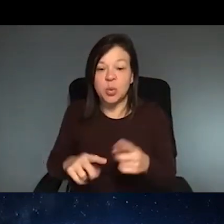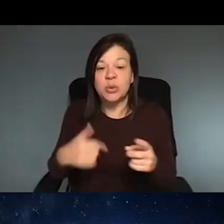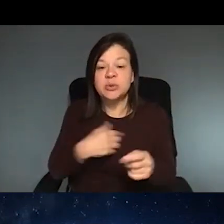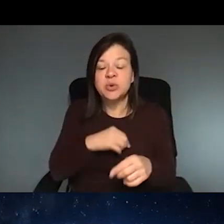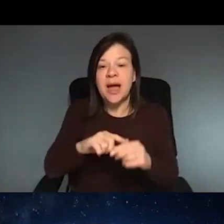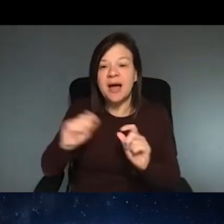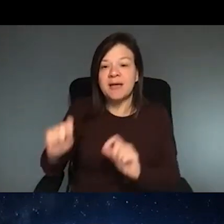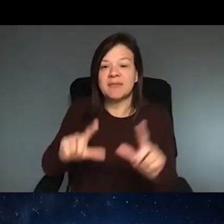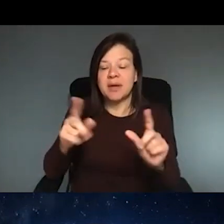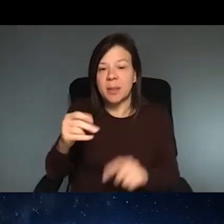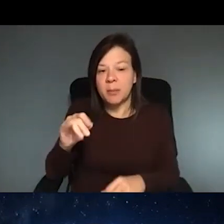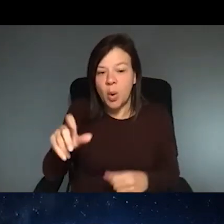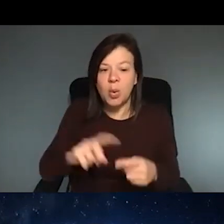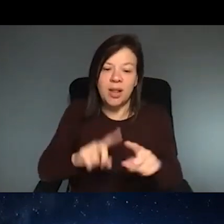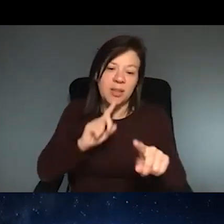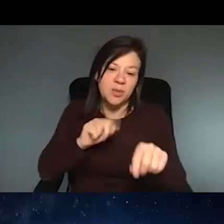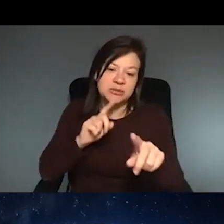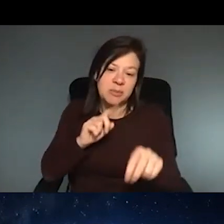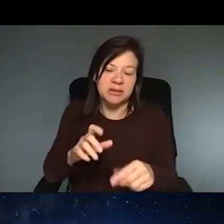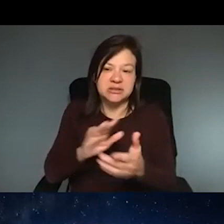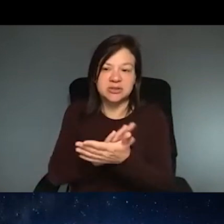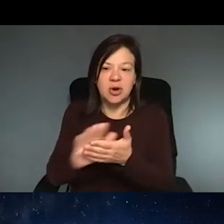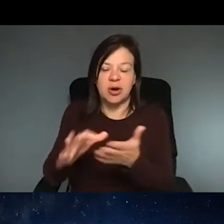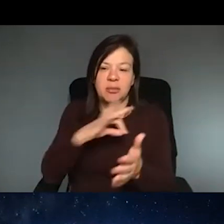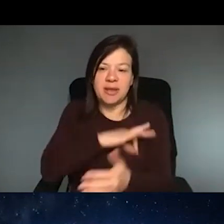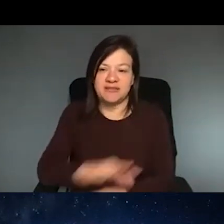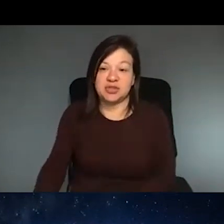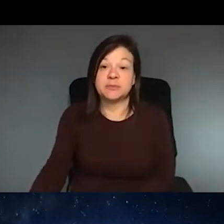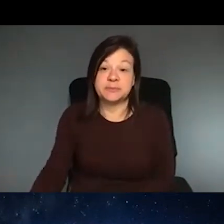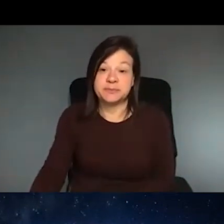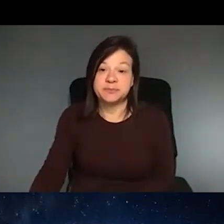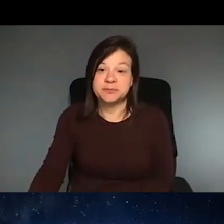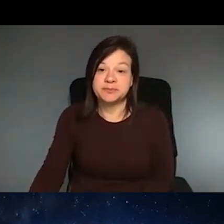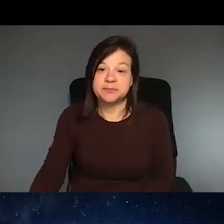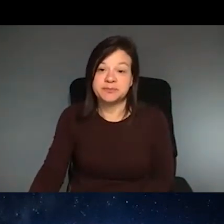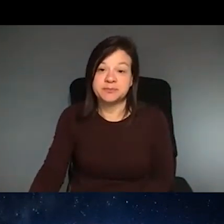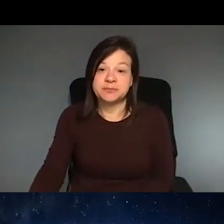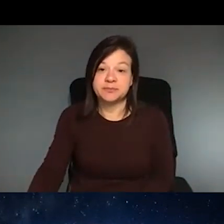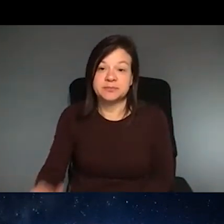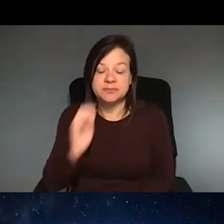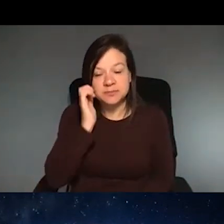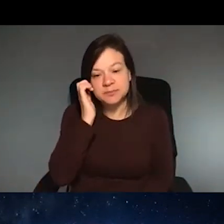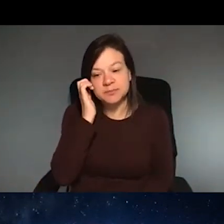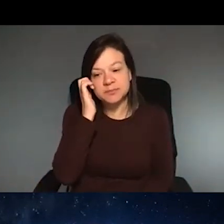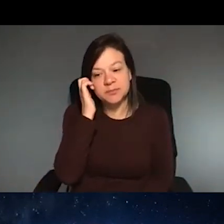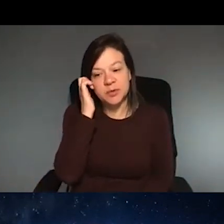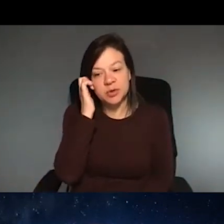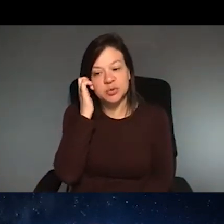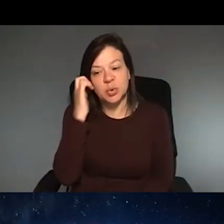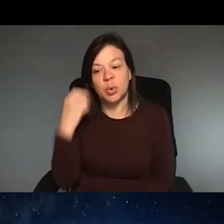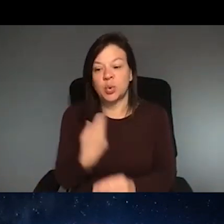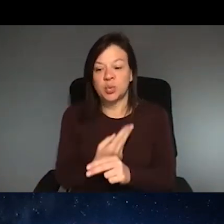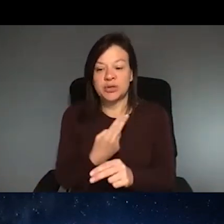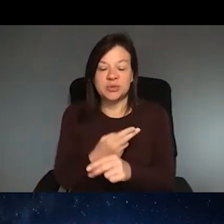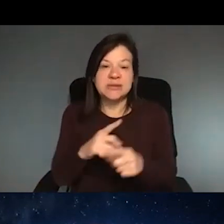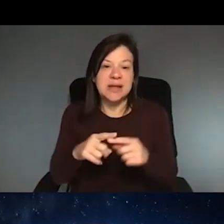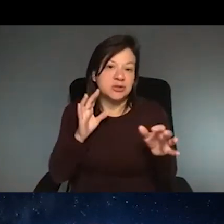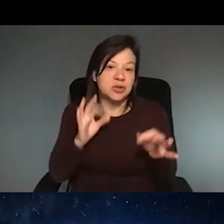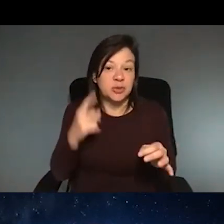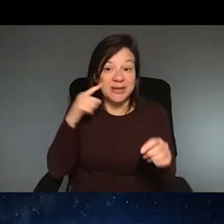POLL UP AND YOUR RESPONSES WOULD BE VERY WELCOME BECAUSE WE USE THAT TO DETERMINE IF THIS IS A GOOD